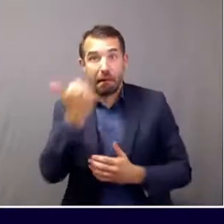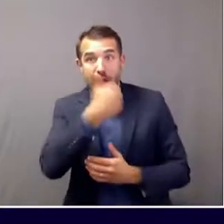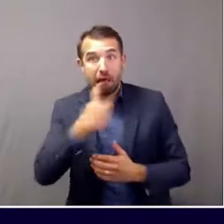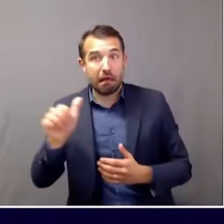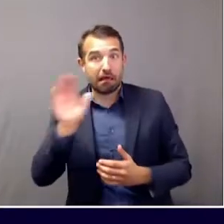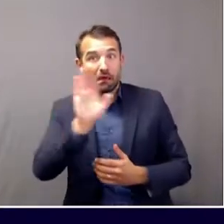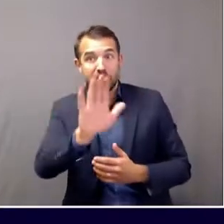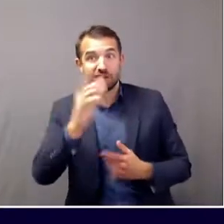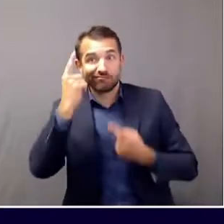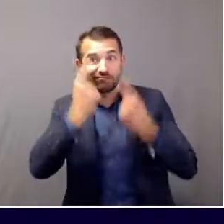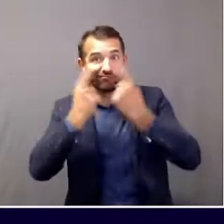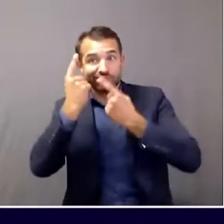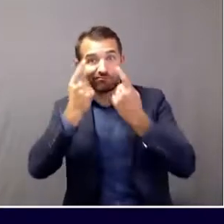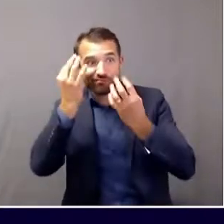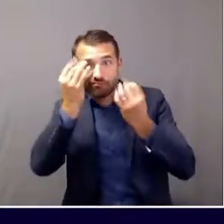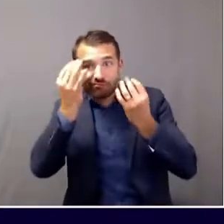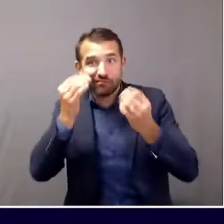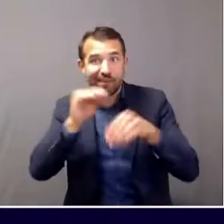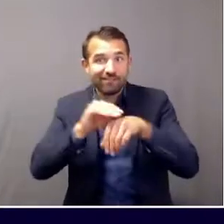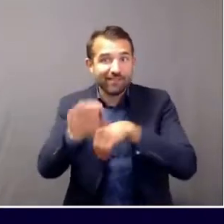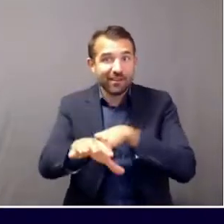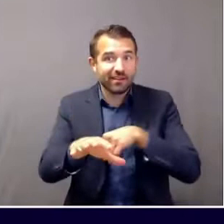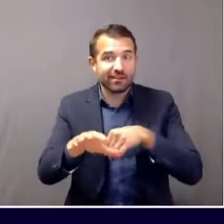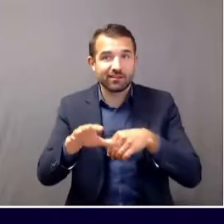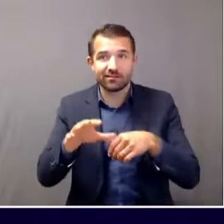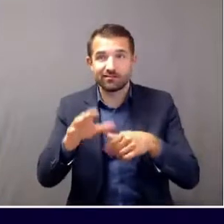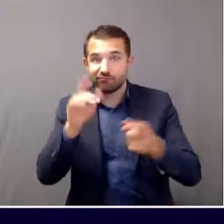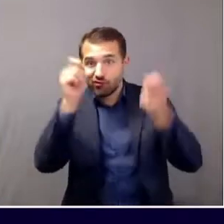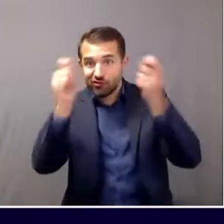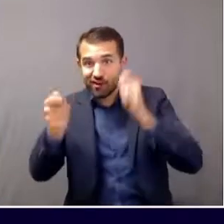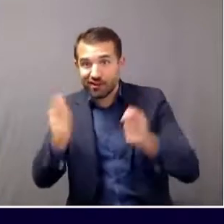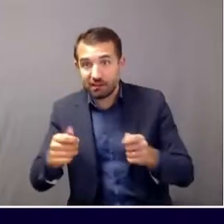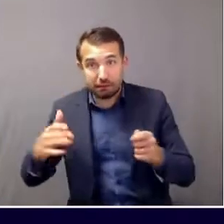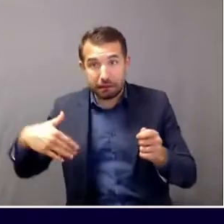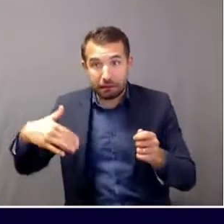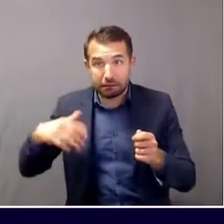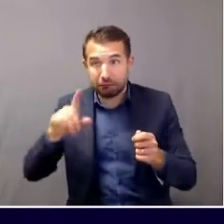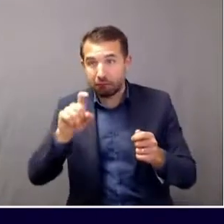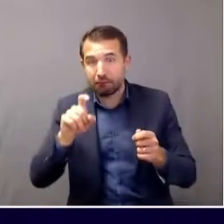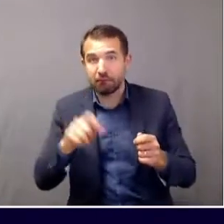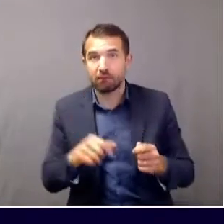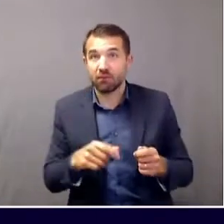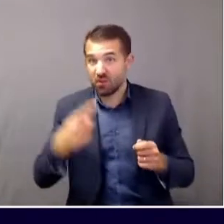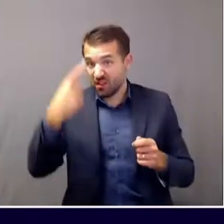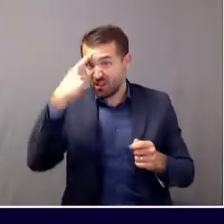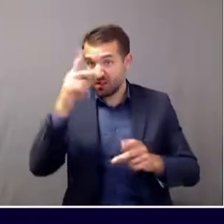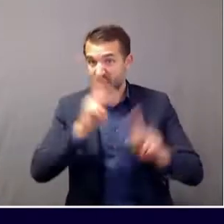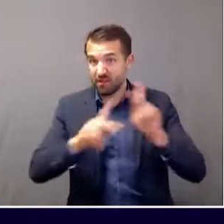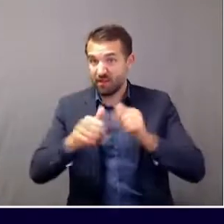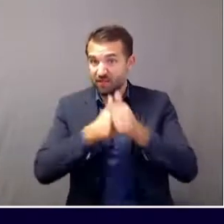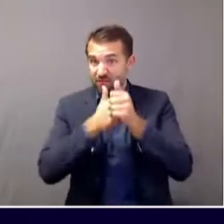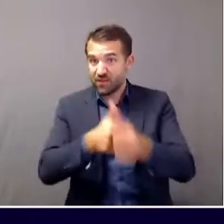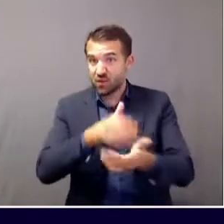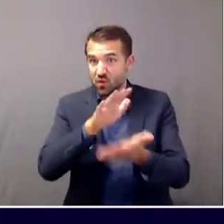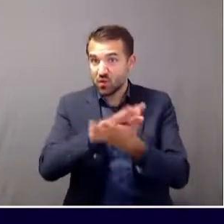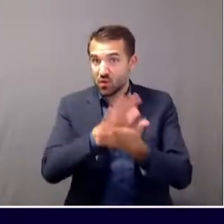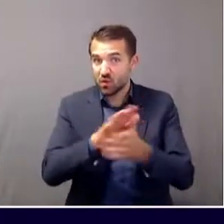thoughts on trick or treating should it matter if a person